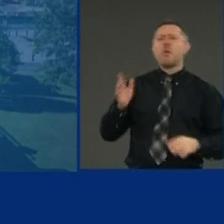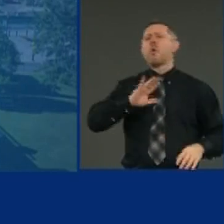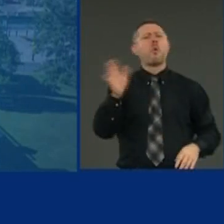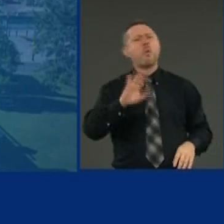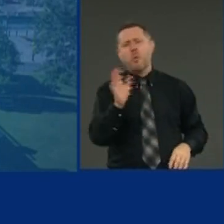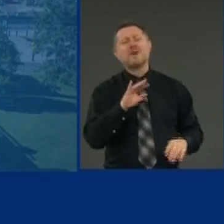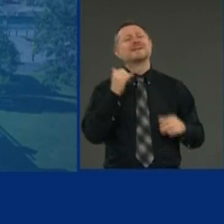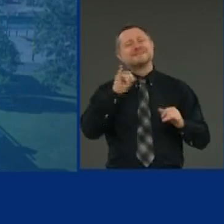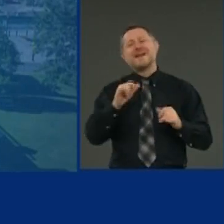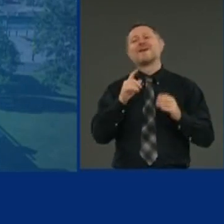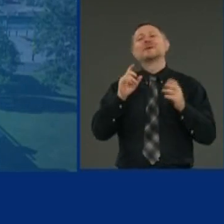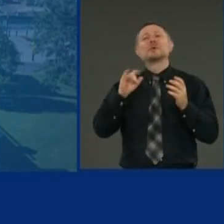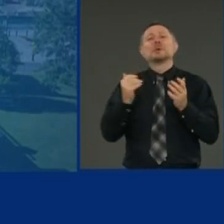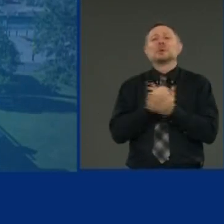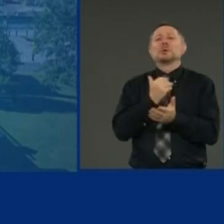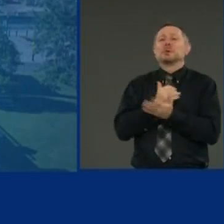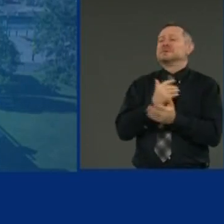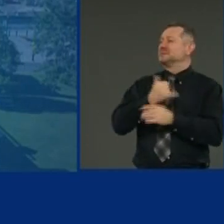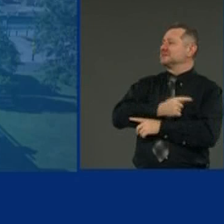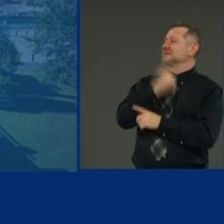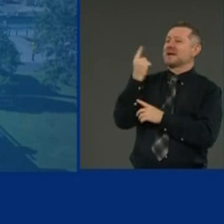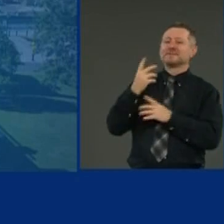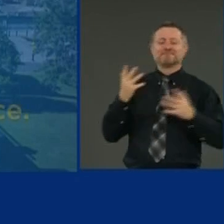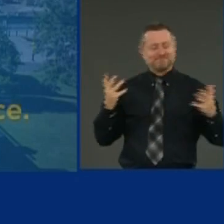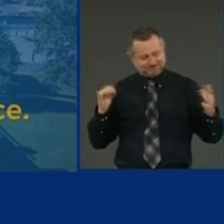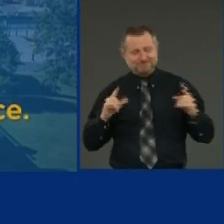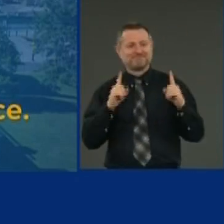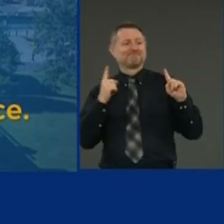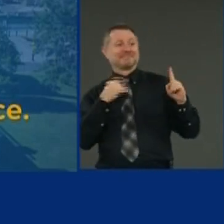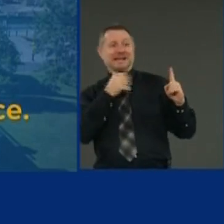WE WILL BE SOCIALLY DISTANT. IT DOESN'T MEAN THEY DON'T LIKE YOU.